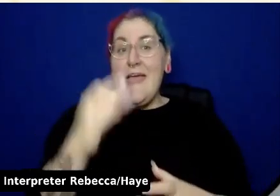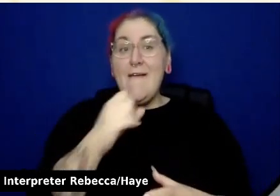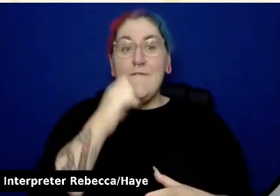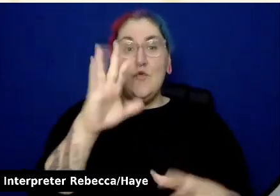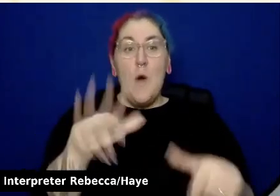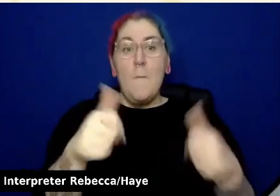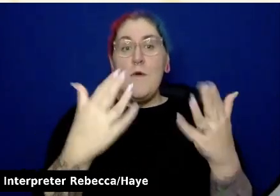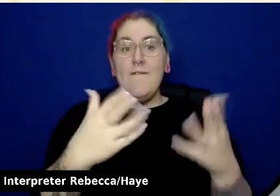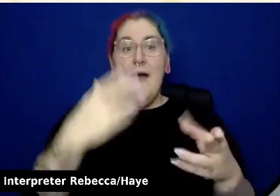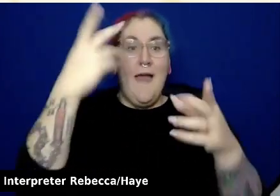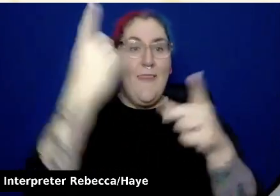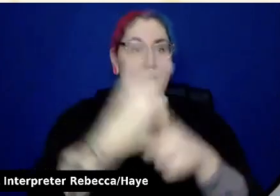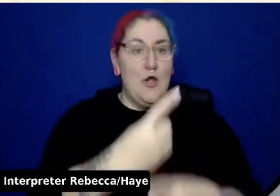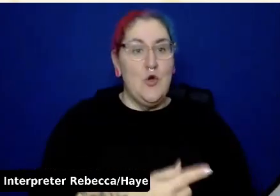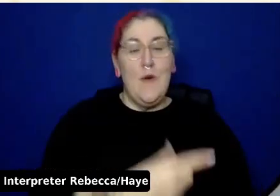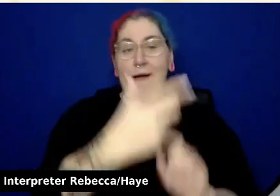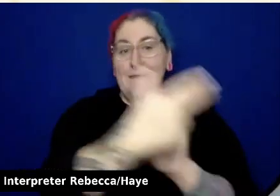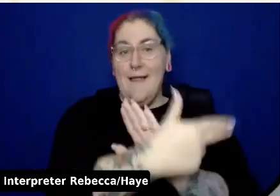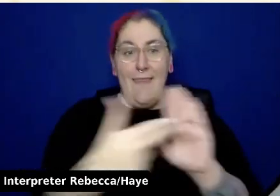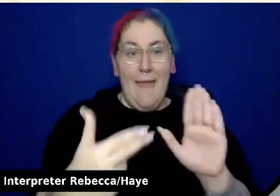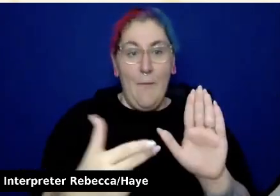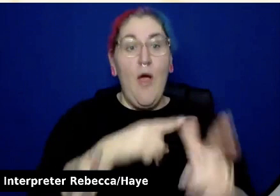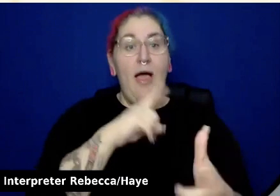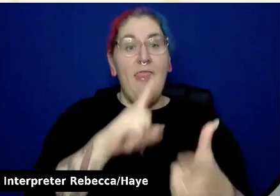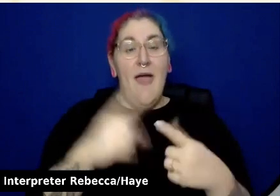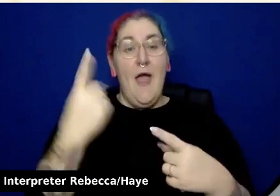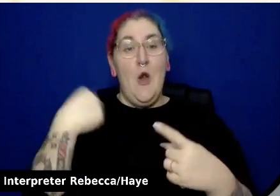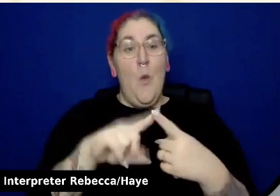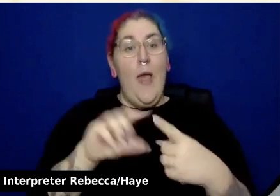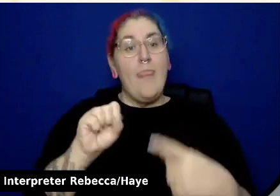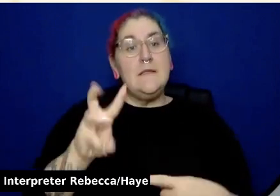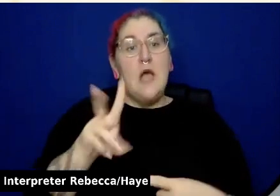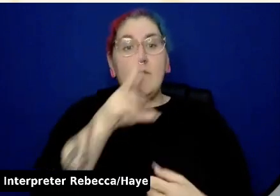So the screen reader may not convey the exact level that should be conveyed for the element.